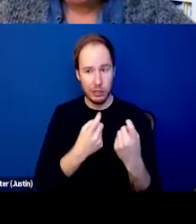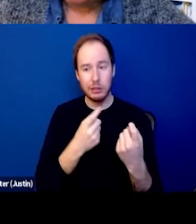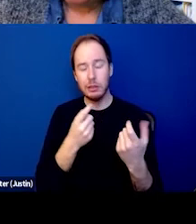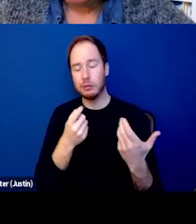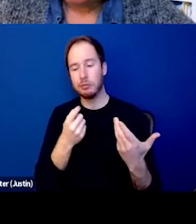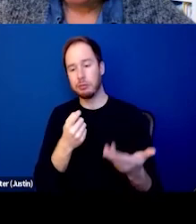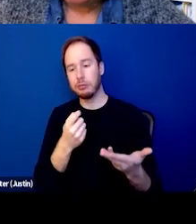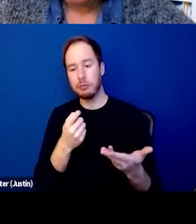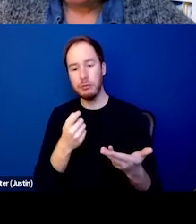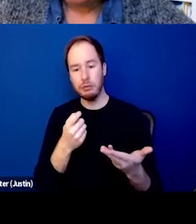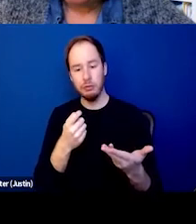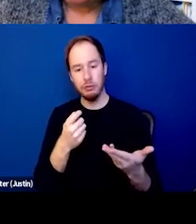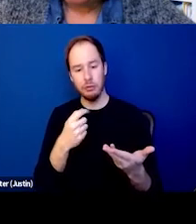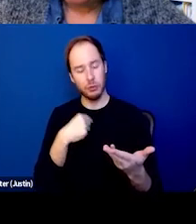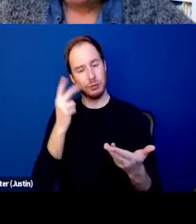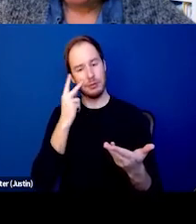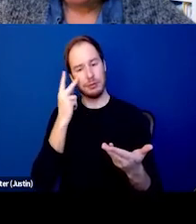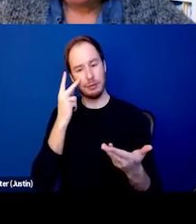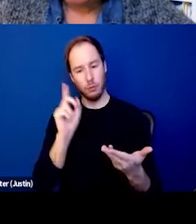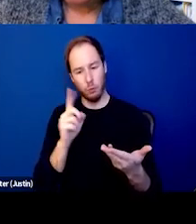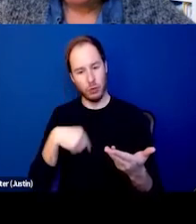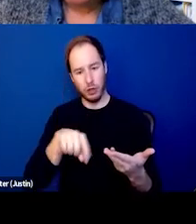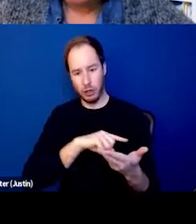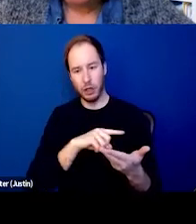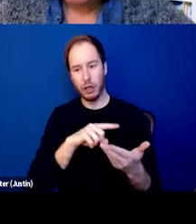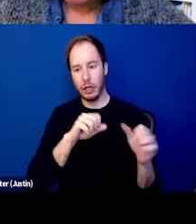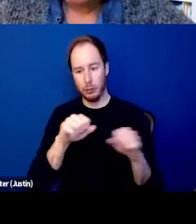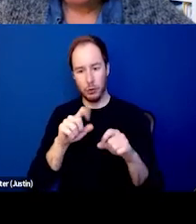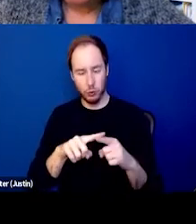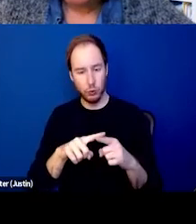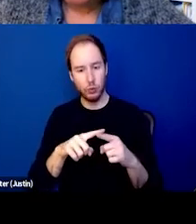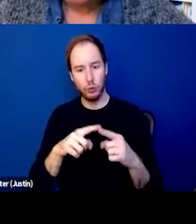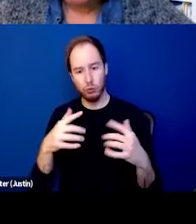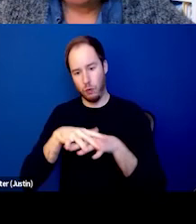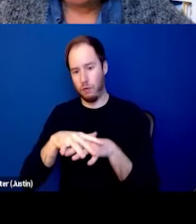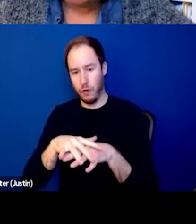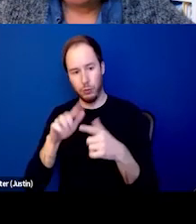and just see where our work intersects and how to move forward.